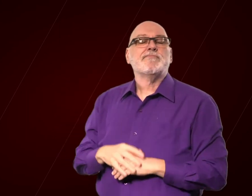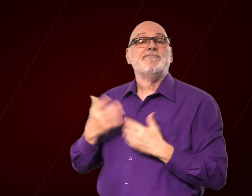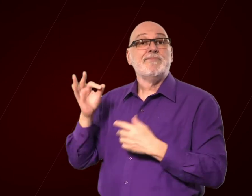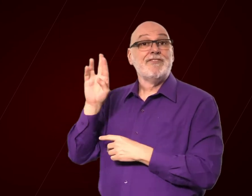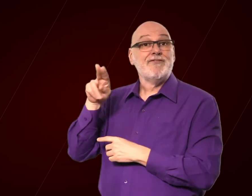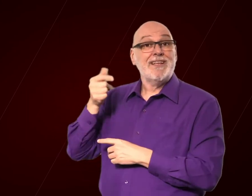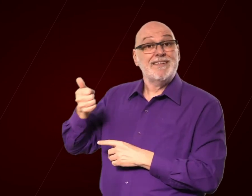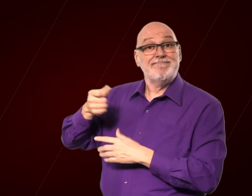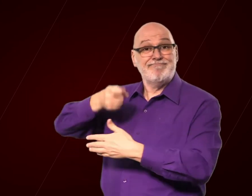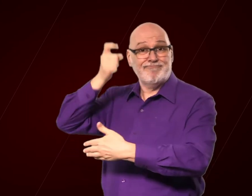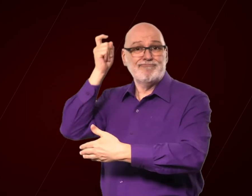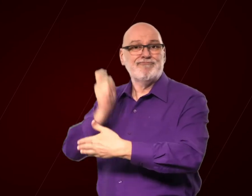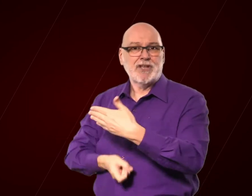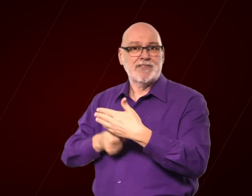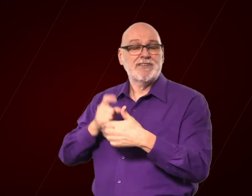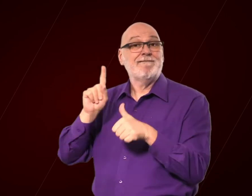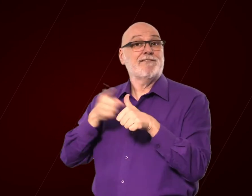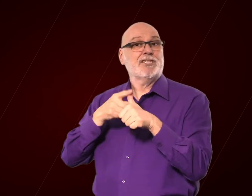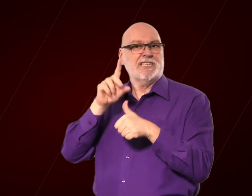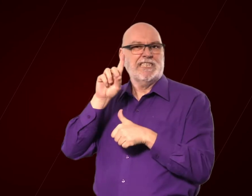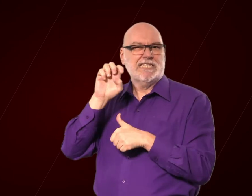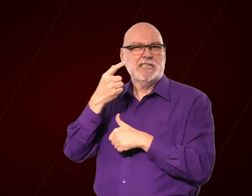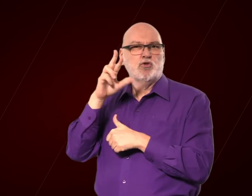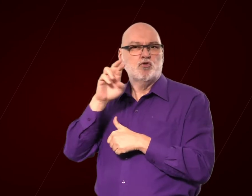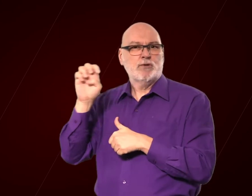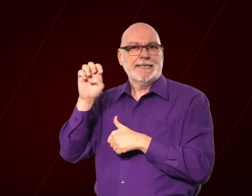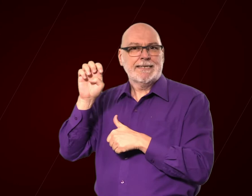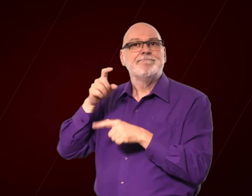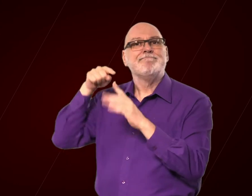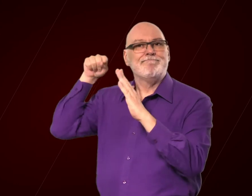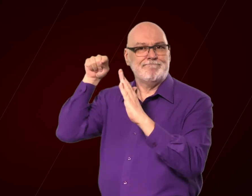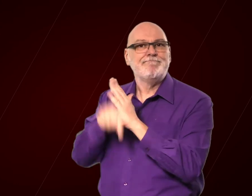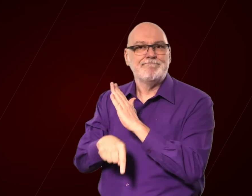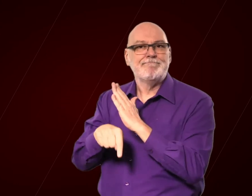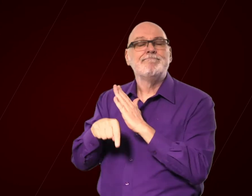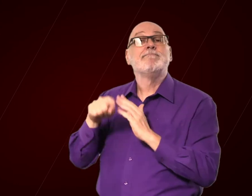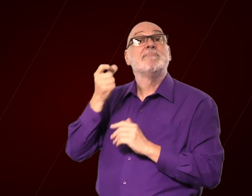Frank was charged with first-degree murder